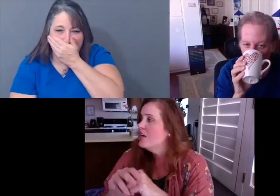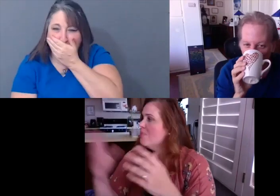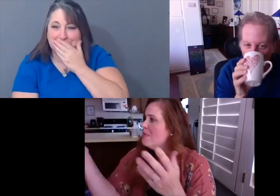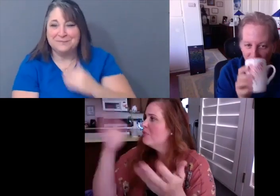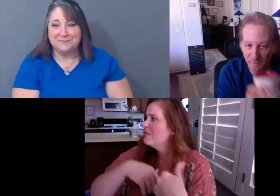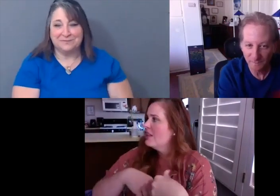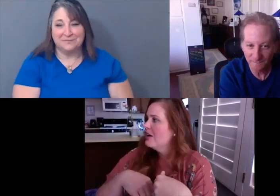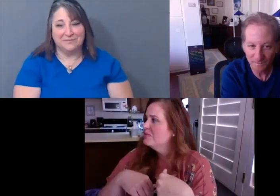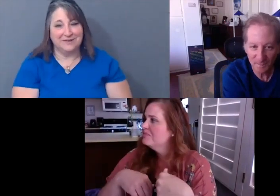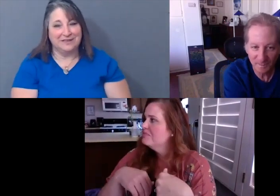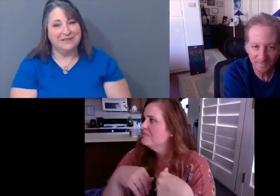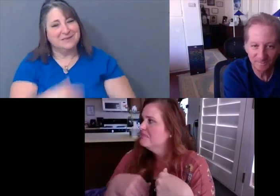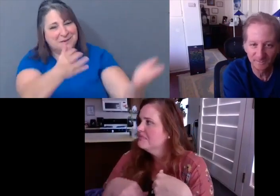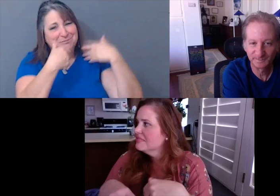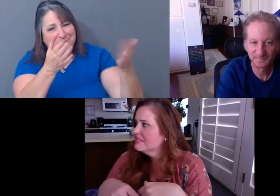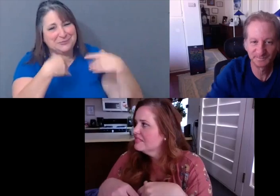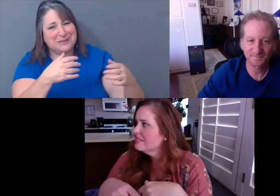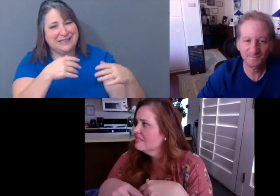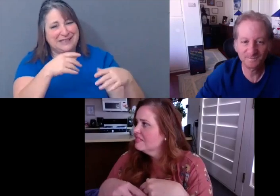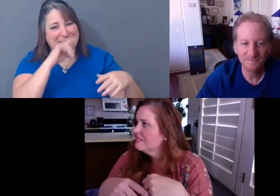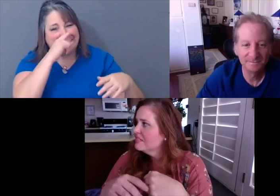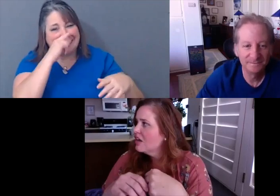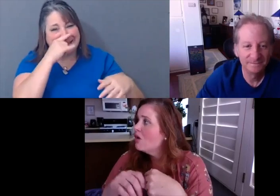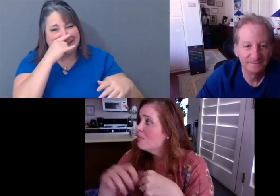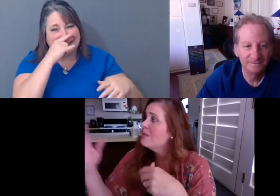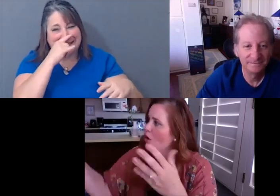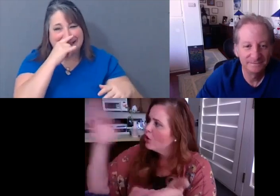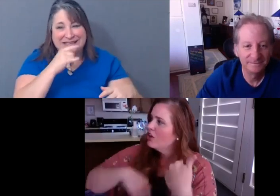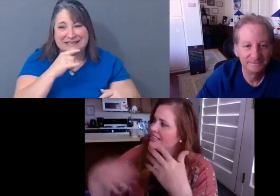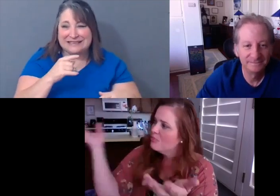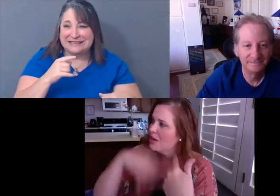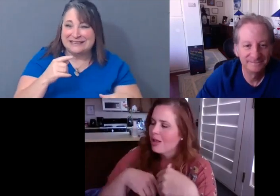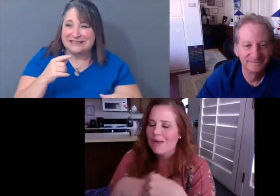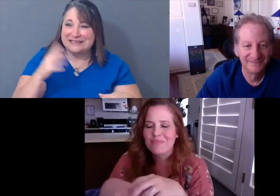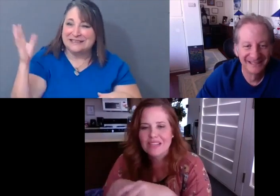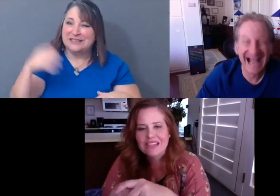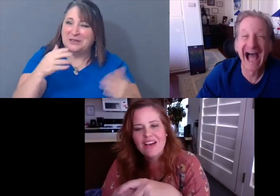Hey you know baby, bring them all out. [Justin] I'm giving them sugar first. Bring in all your cookies, and bring them all out.